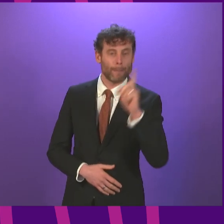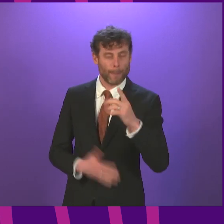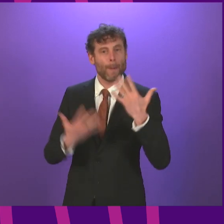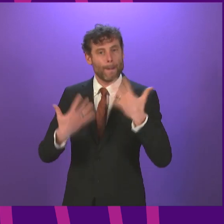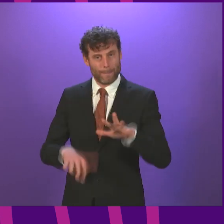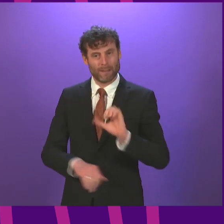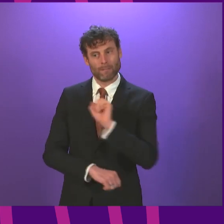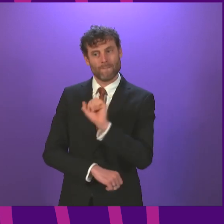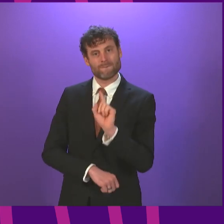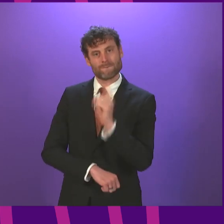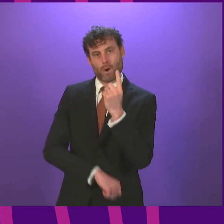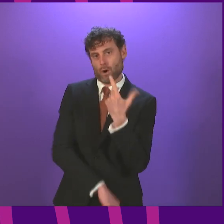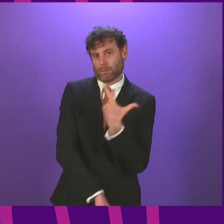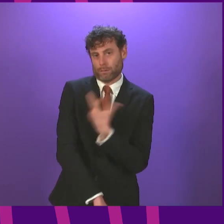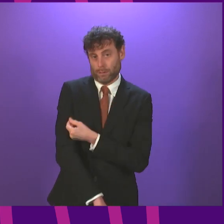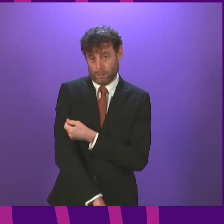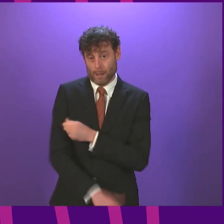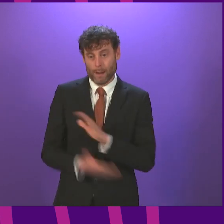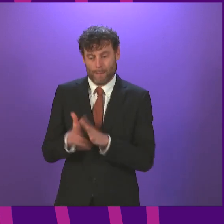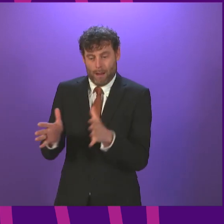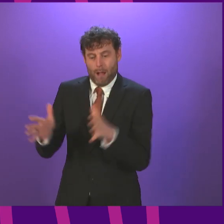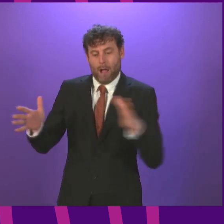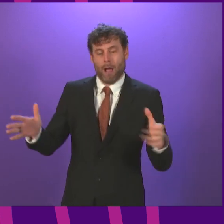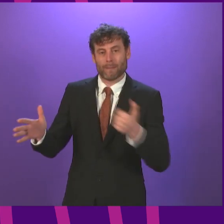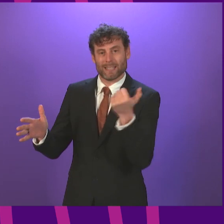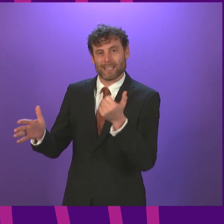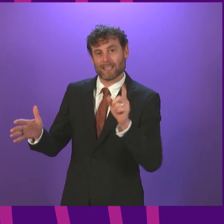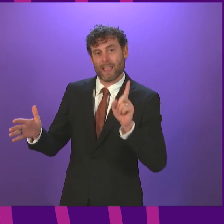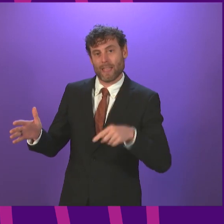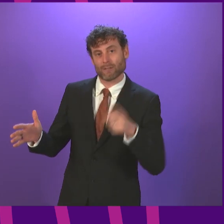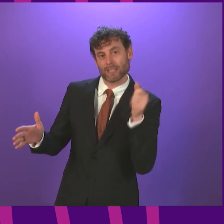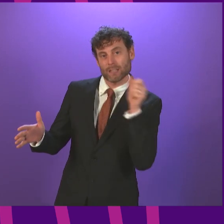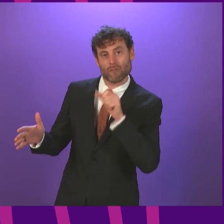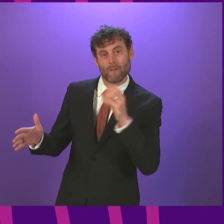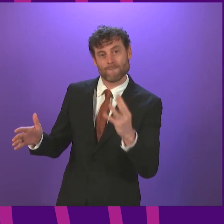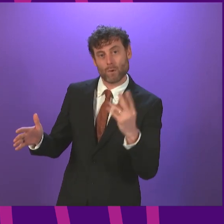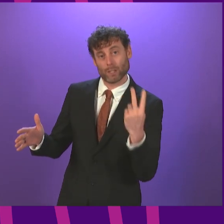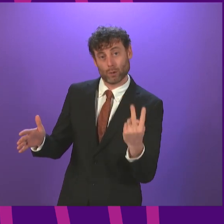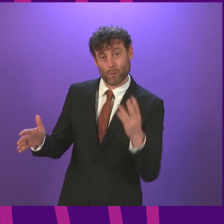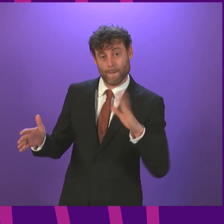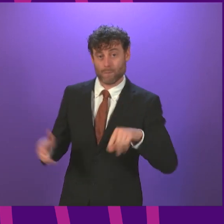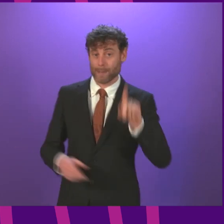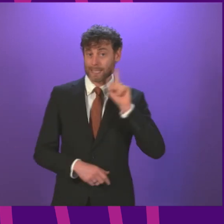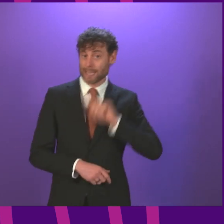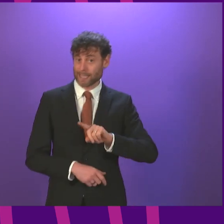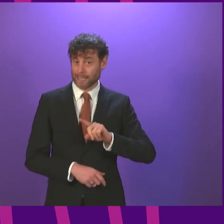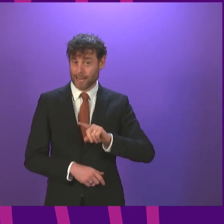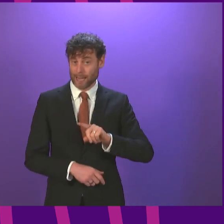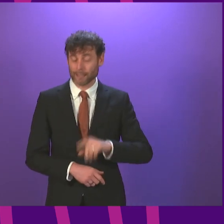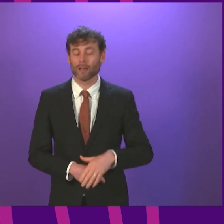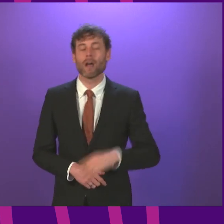their first dose of the vaccine, which is an increase of 16,642 people since yesterday.